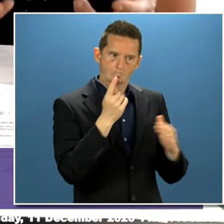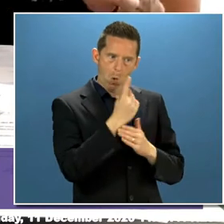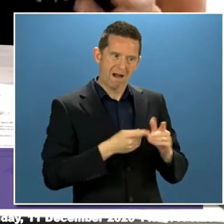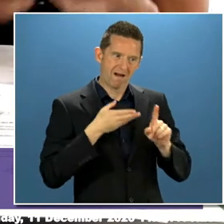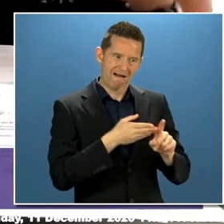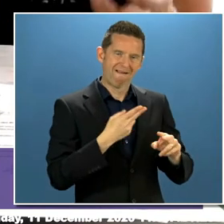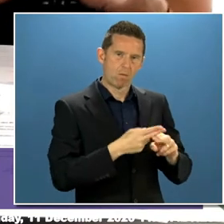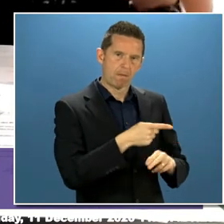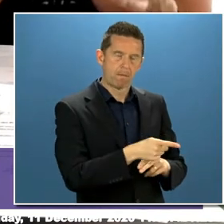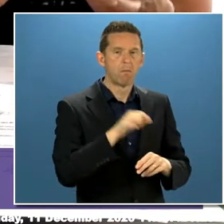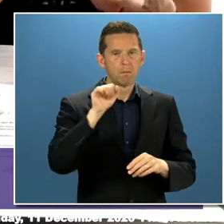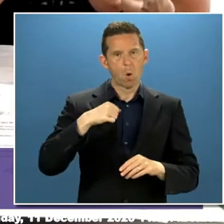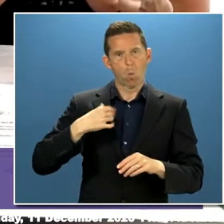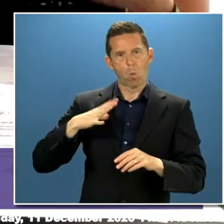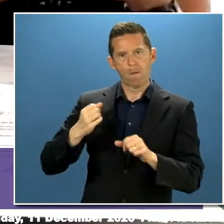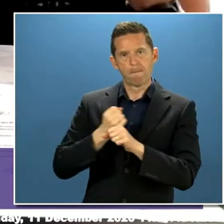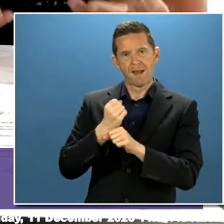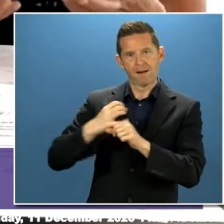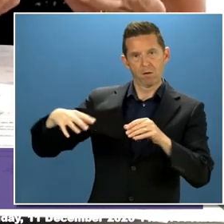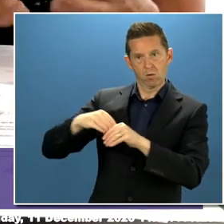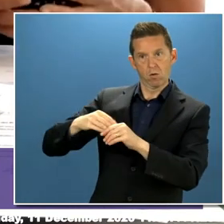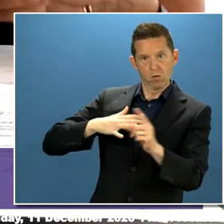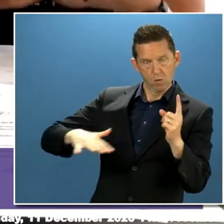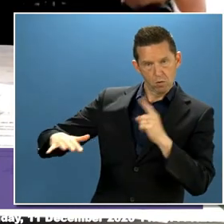environment for people with disability, actually do it in a way that everybody